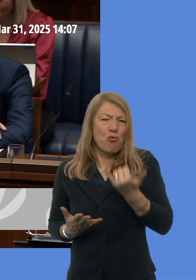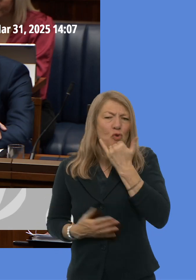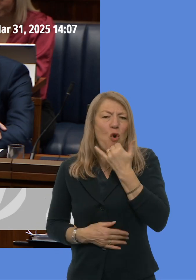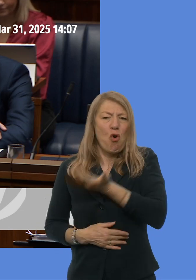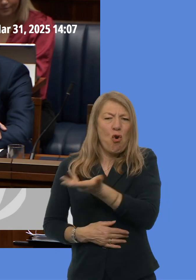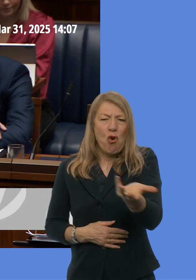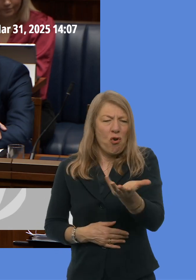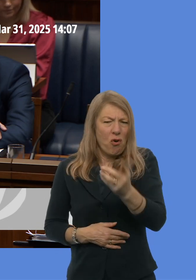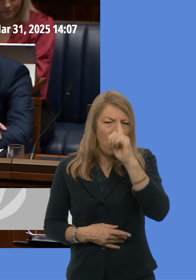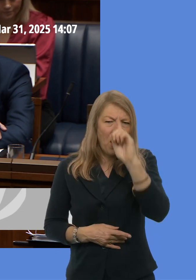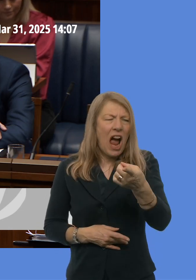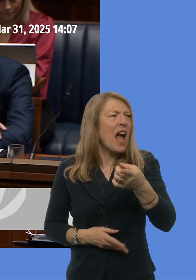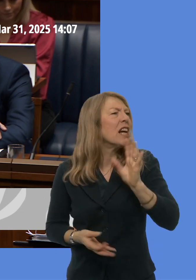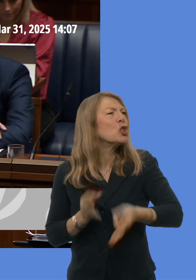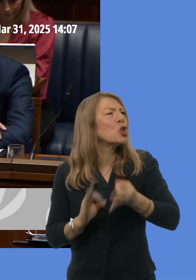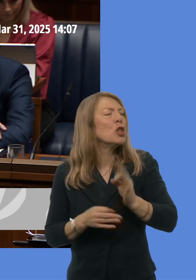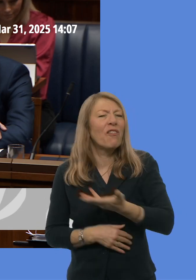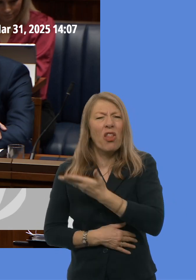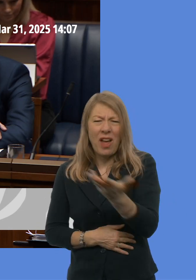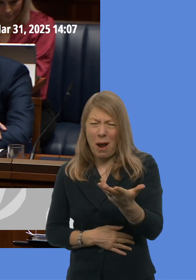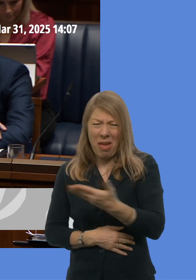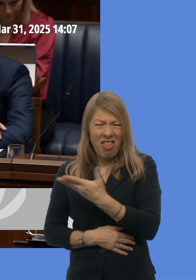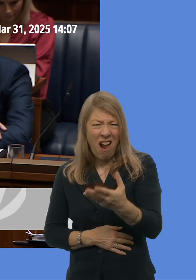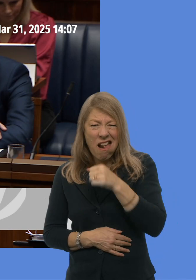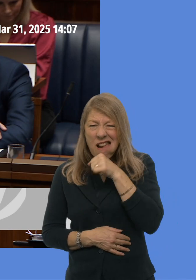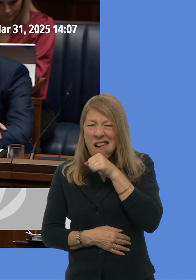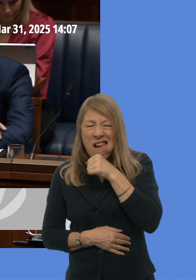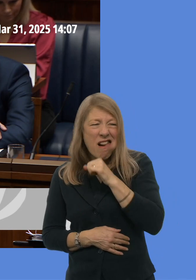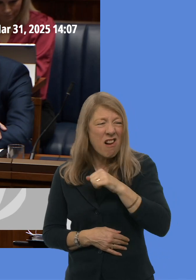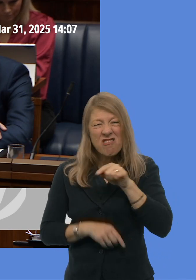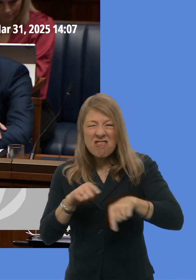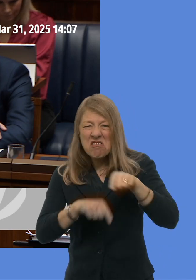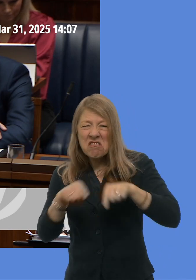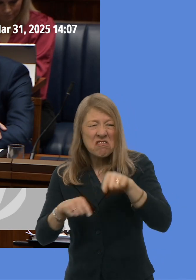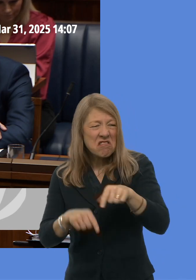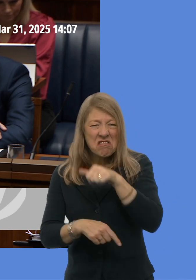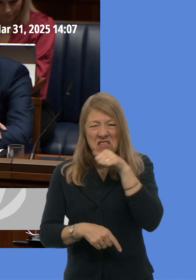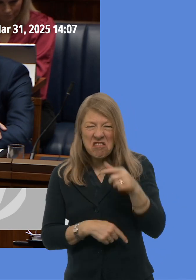or for criminal behaviour or for the thuggery that we have seen in the past. Sadly, there is too much of it in the present.